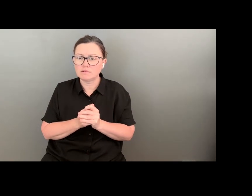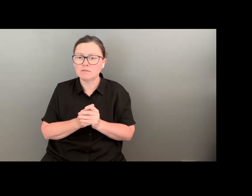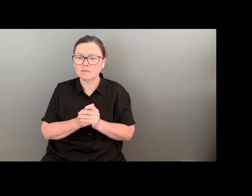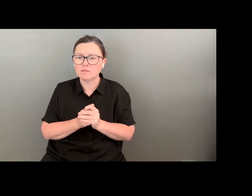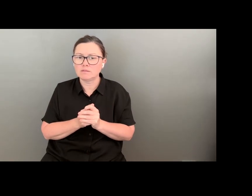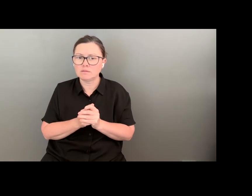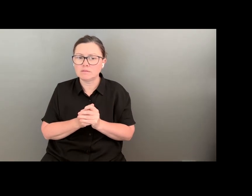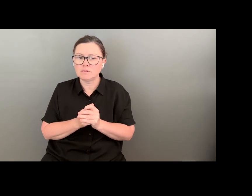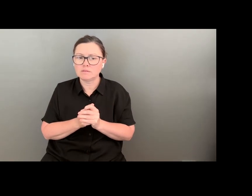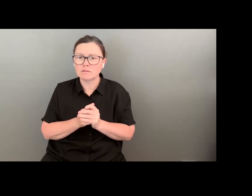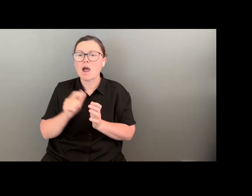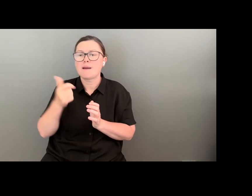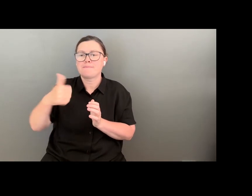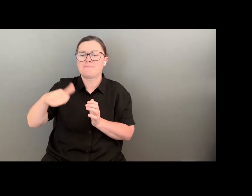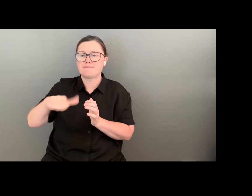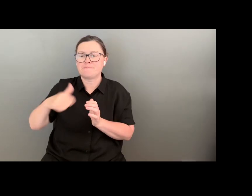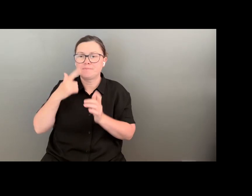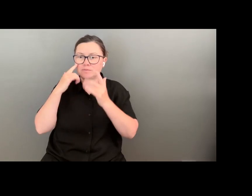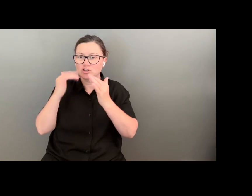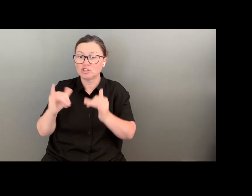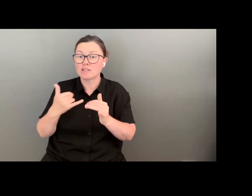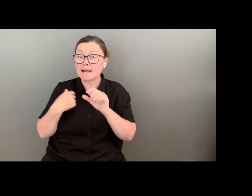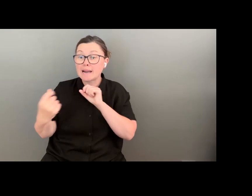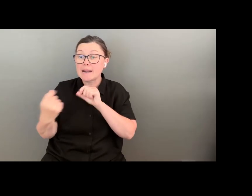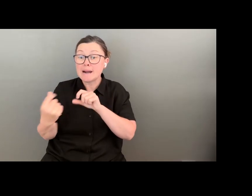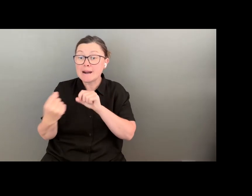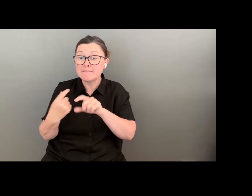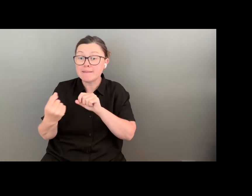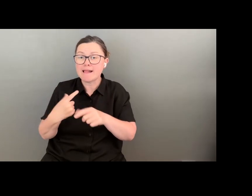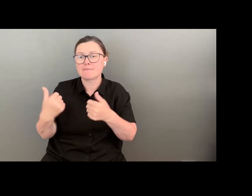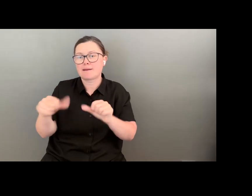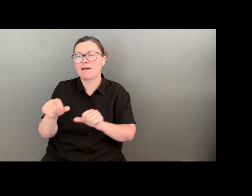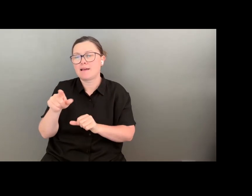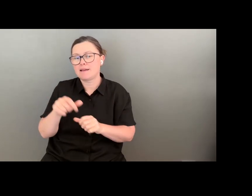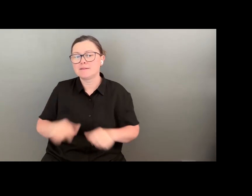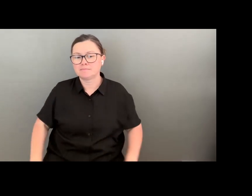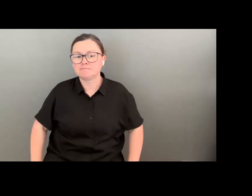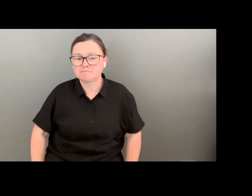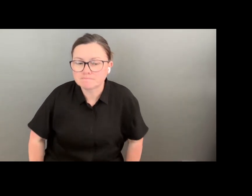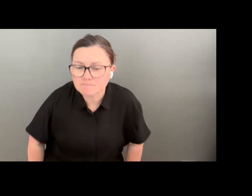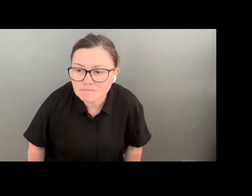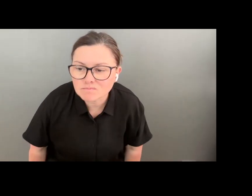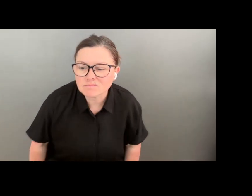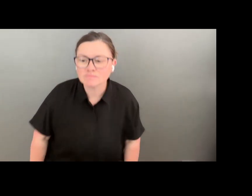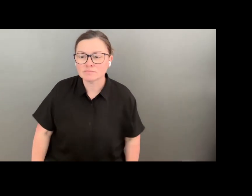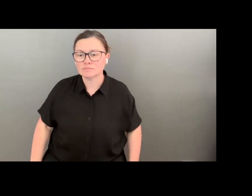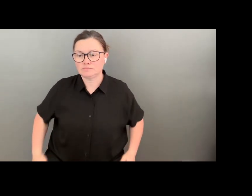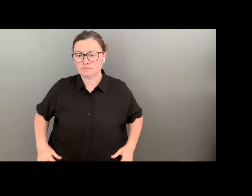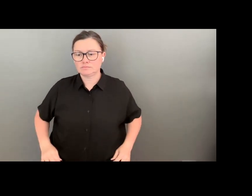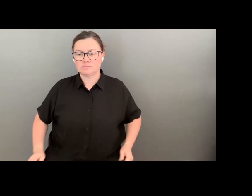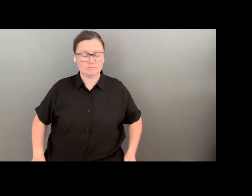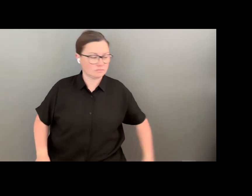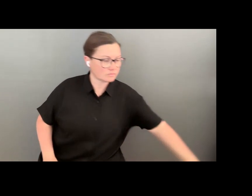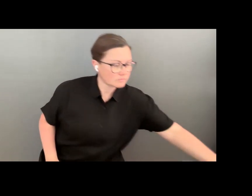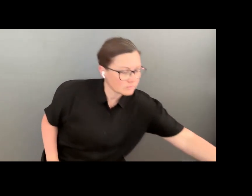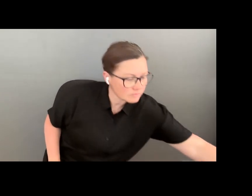Oh, here we go. Oh, yeah, I can see it now. Do you want me to? Okay, I can. Yep, yep. That would be great. Bring it up. Thank you. Yeah.